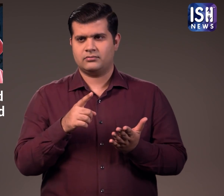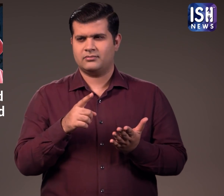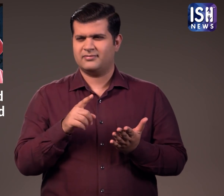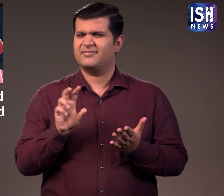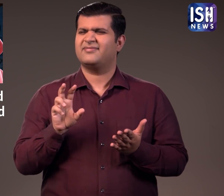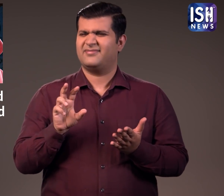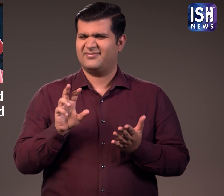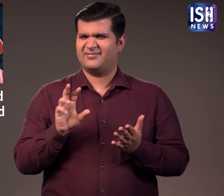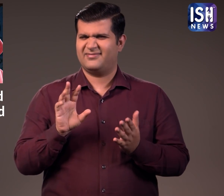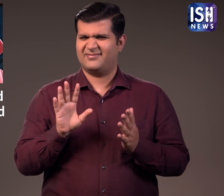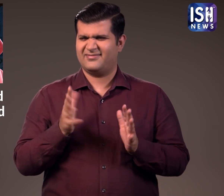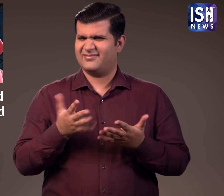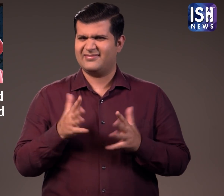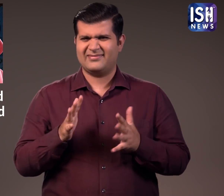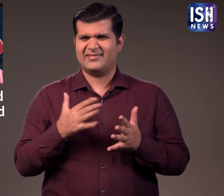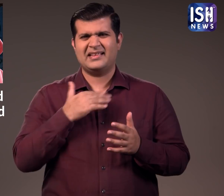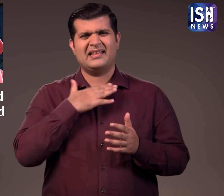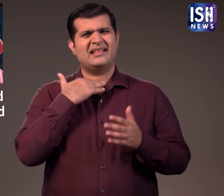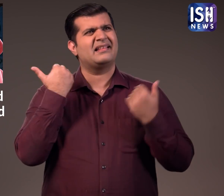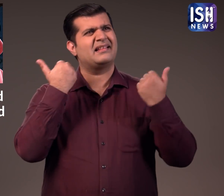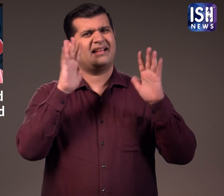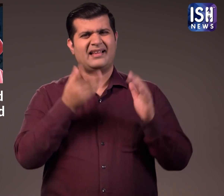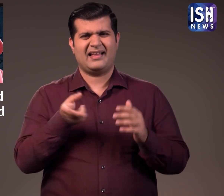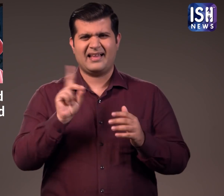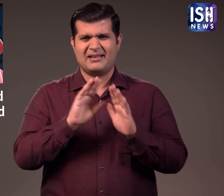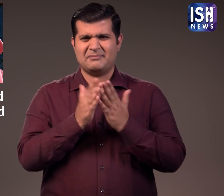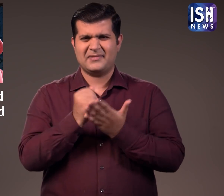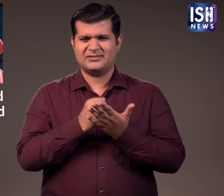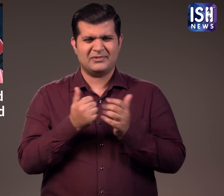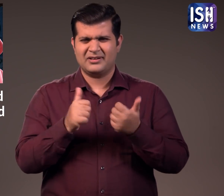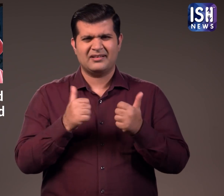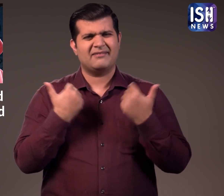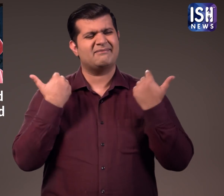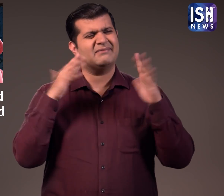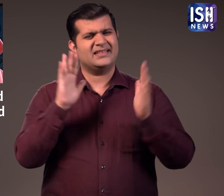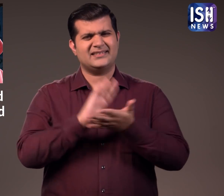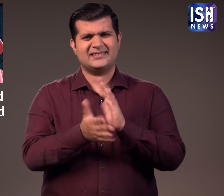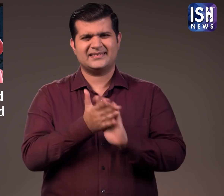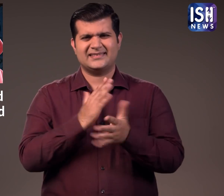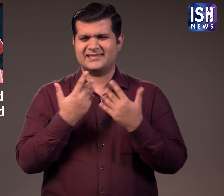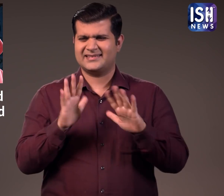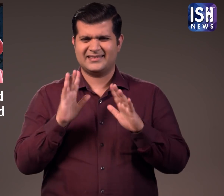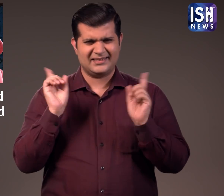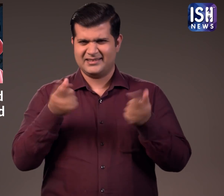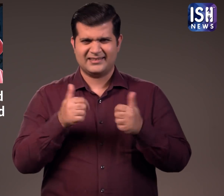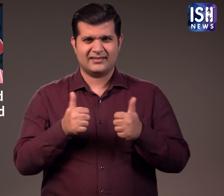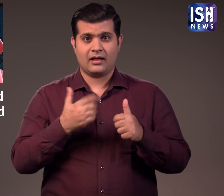Once you are dead you can not have right?